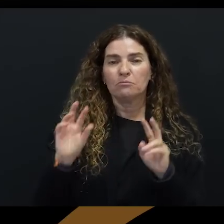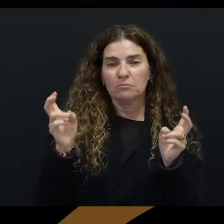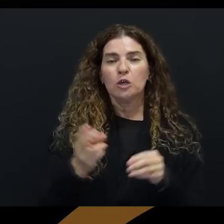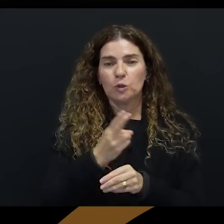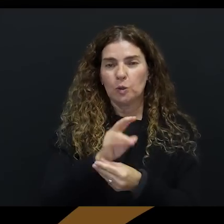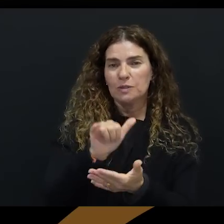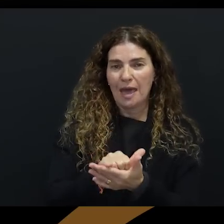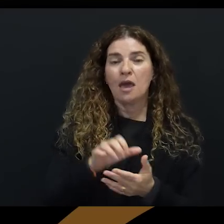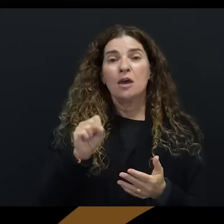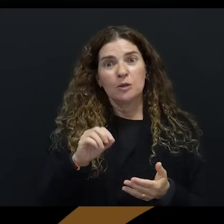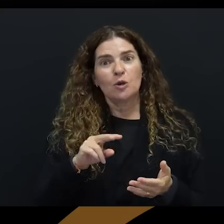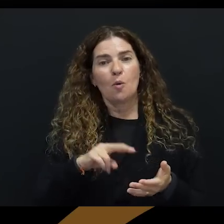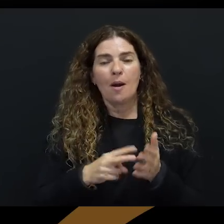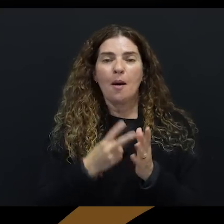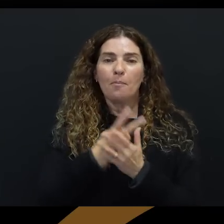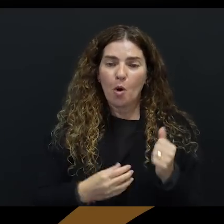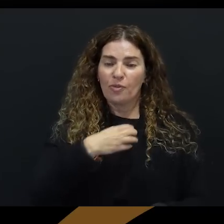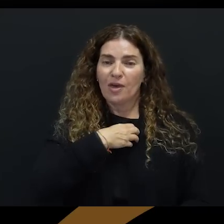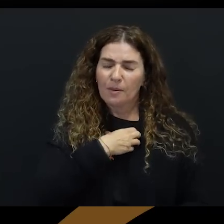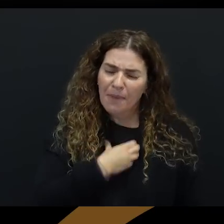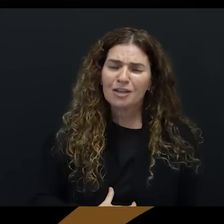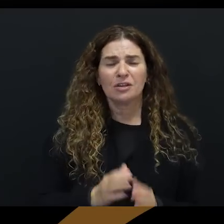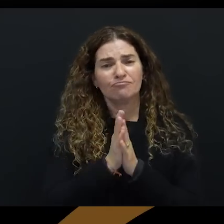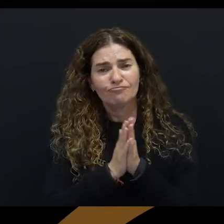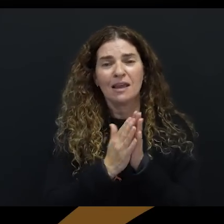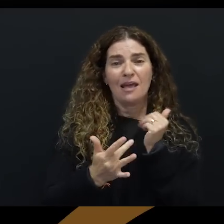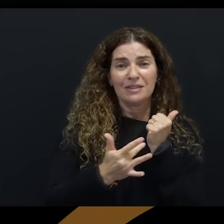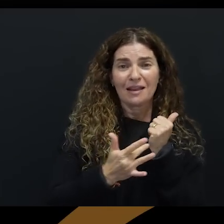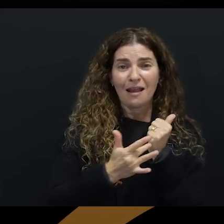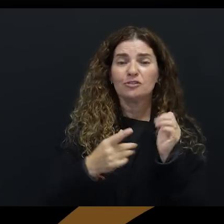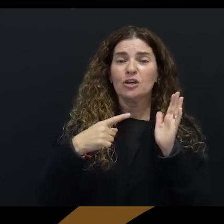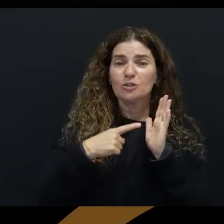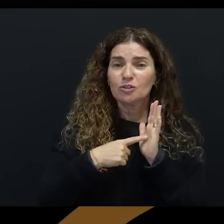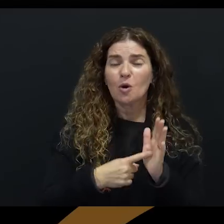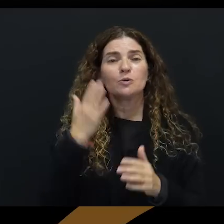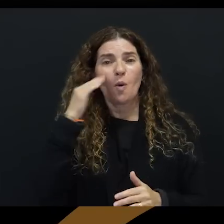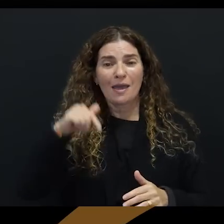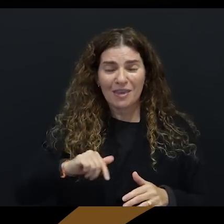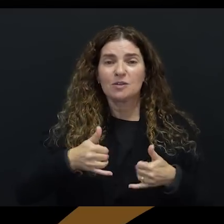provides an always available option for users. This blend of human compassion and technological innovation